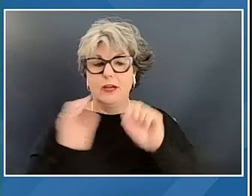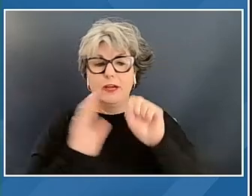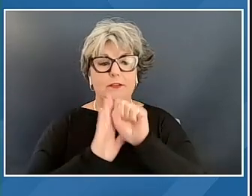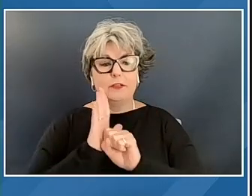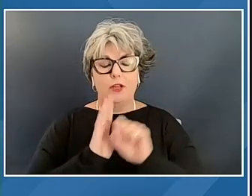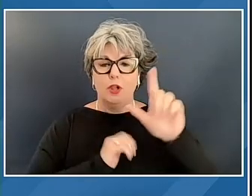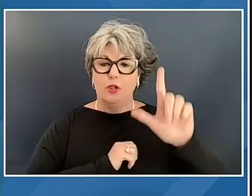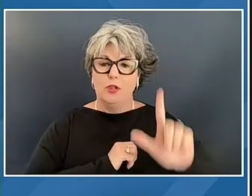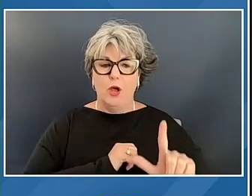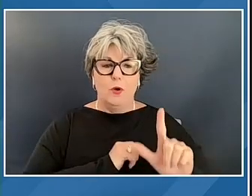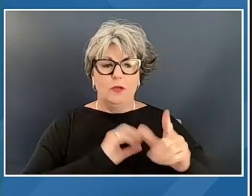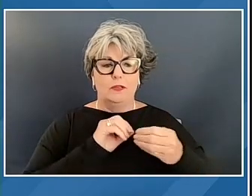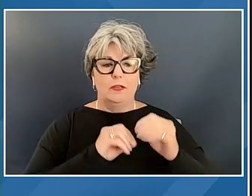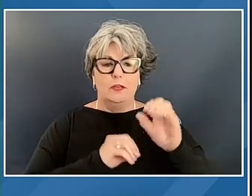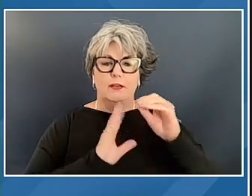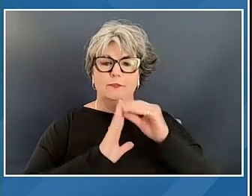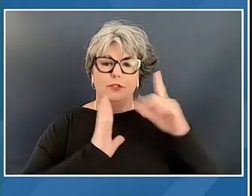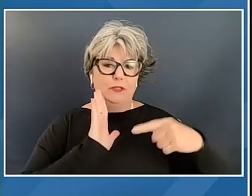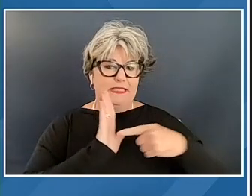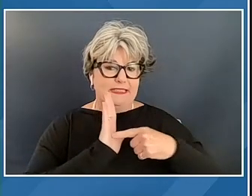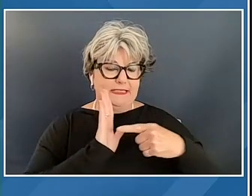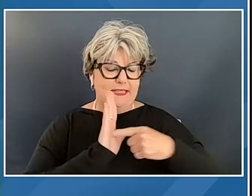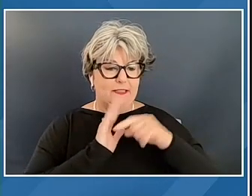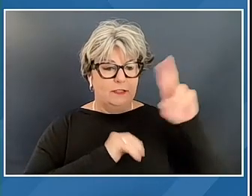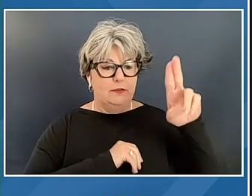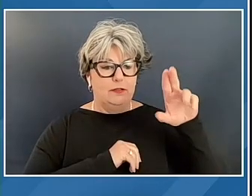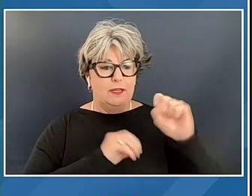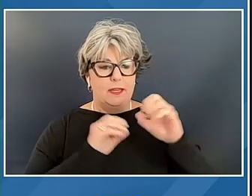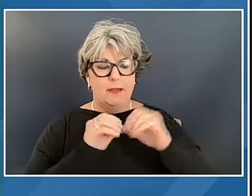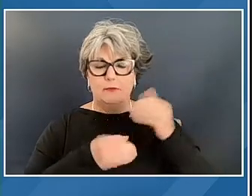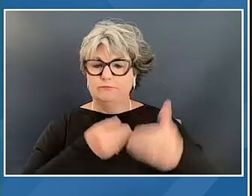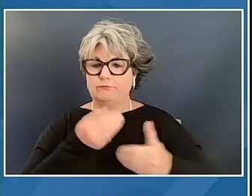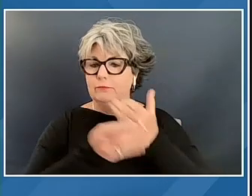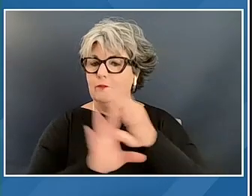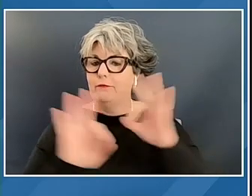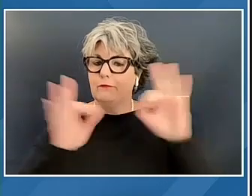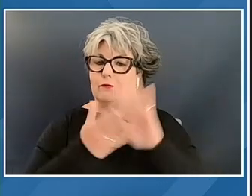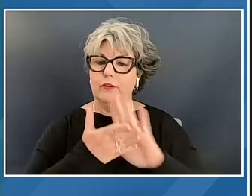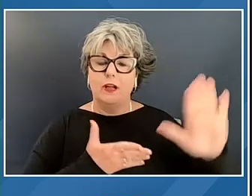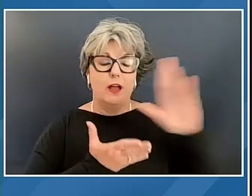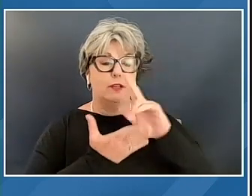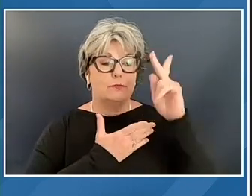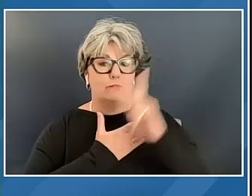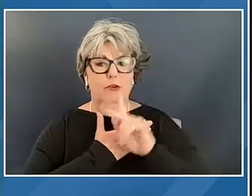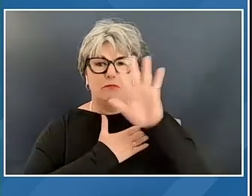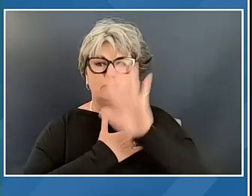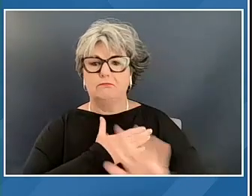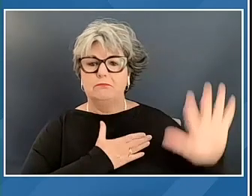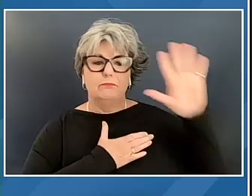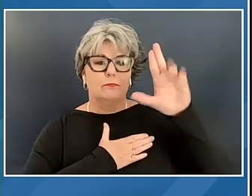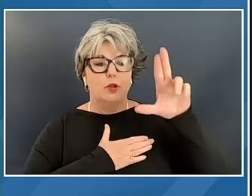debt in the nation and one of the most progressive free college programs in the country. I'm a borrower myself and